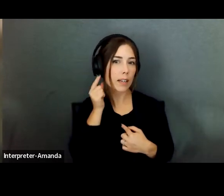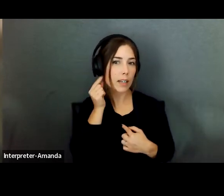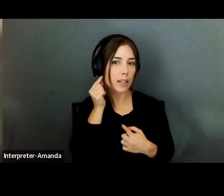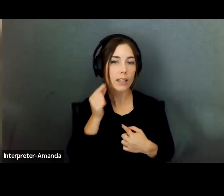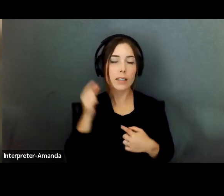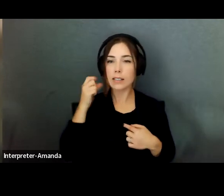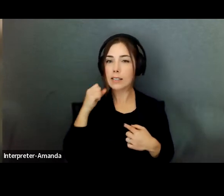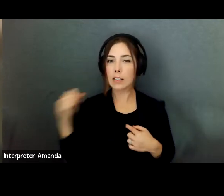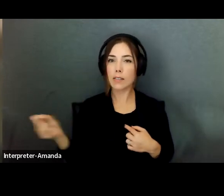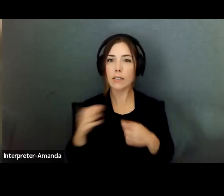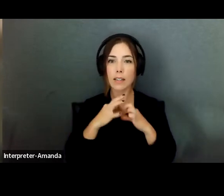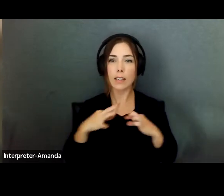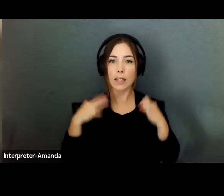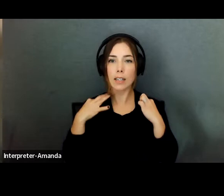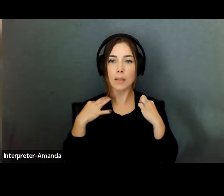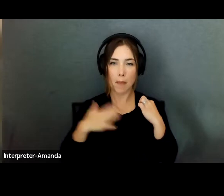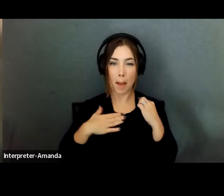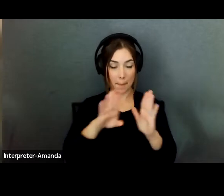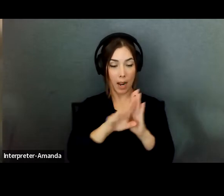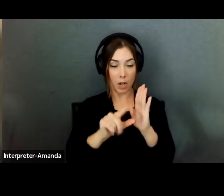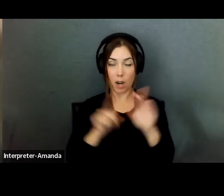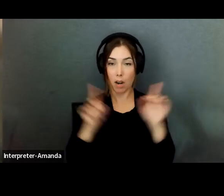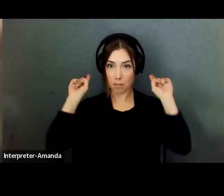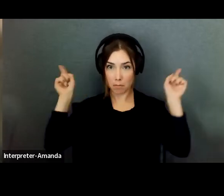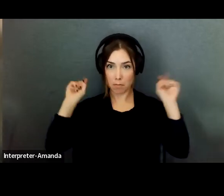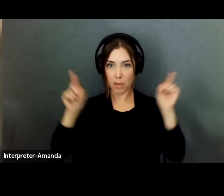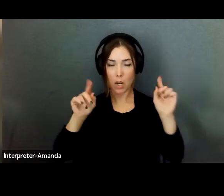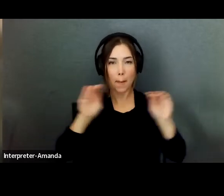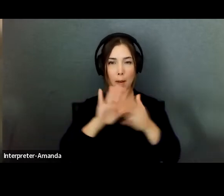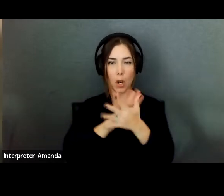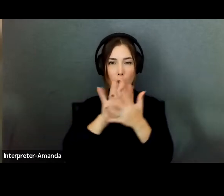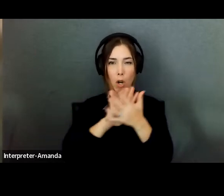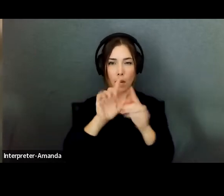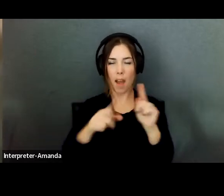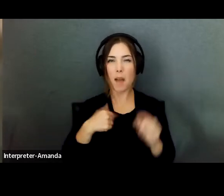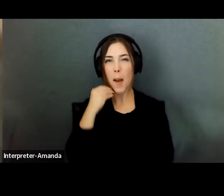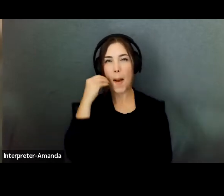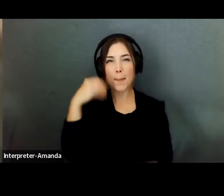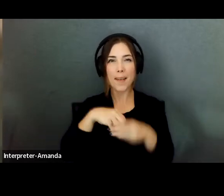My background is blurred but I'm at home in my office today. And again, happy to be here with everyone.